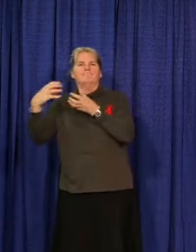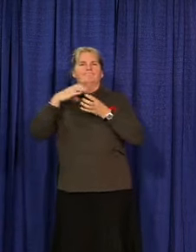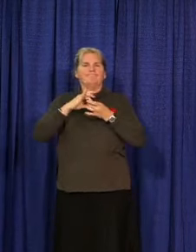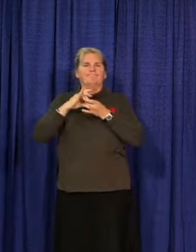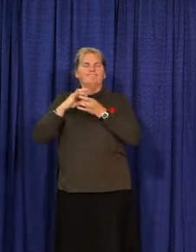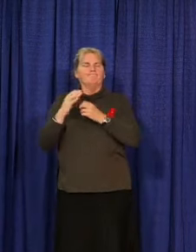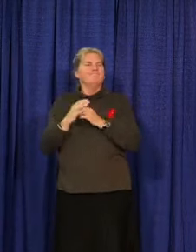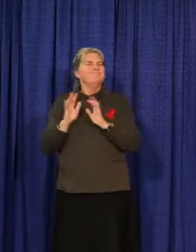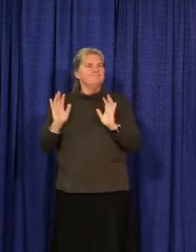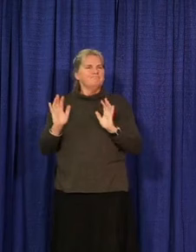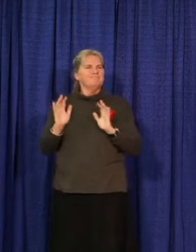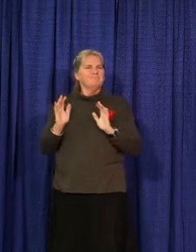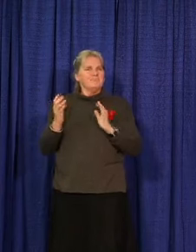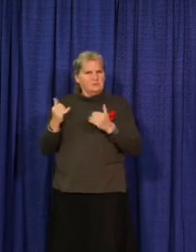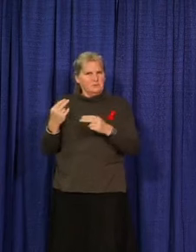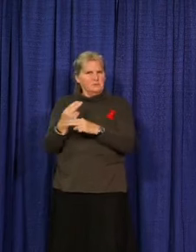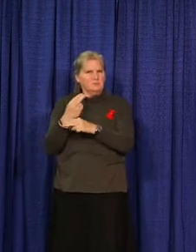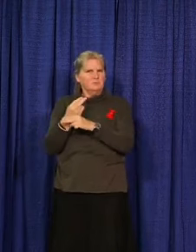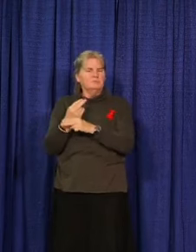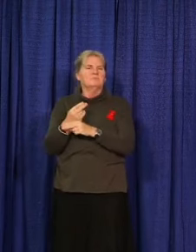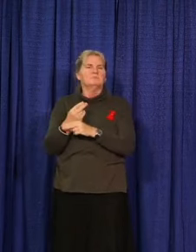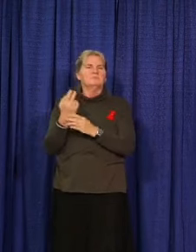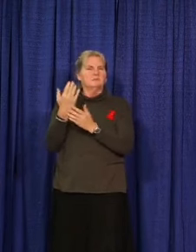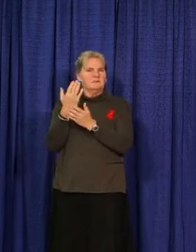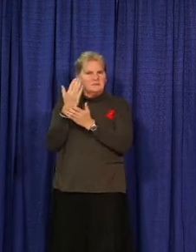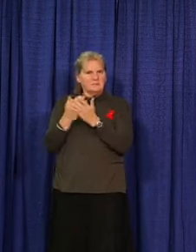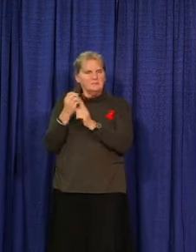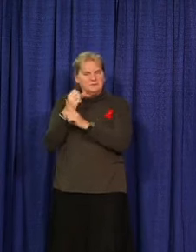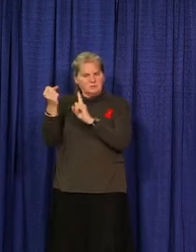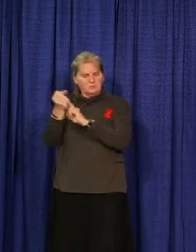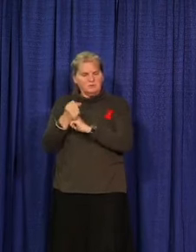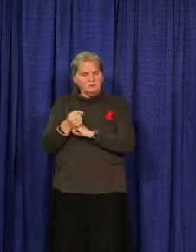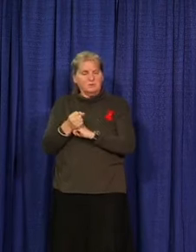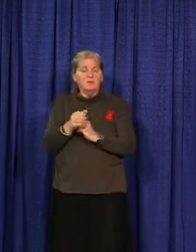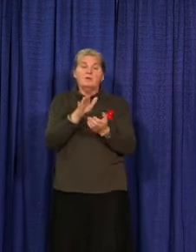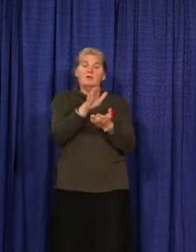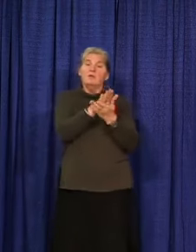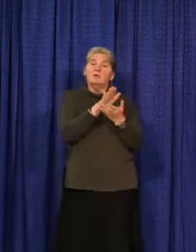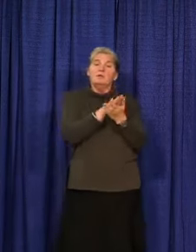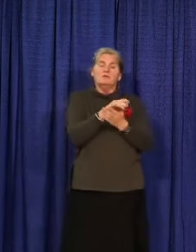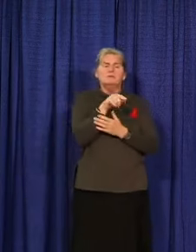arrangements. I also think usage within a school environments will help us